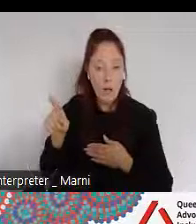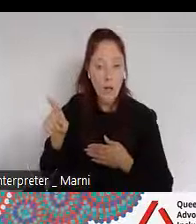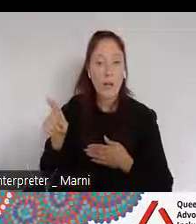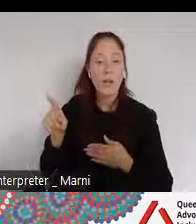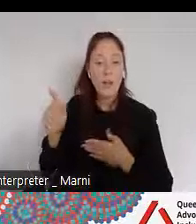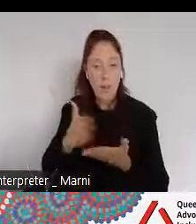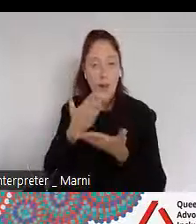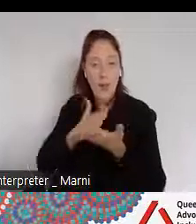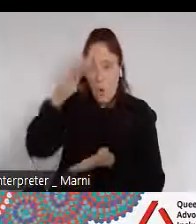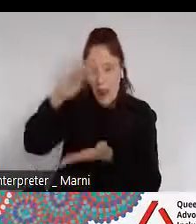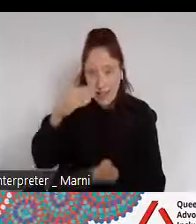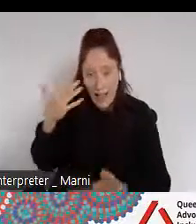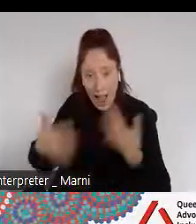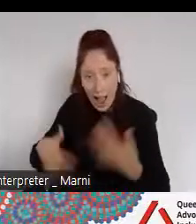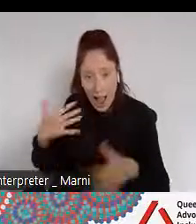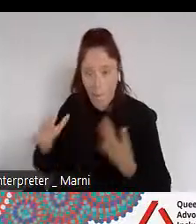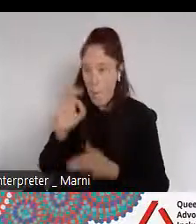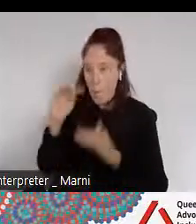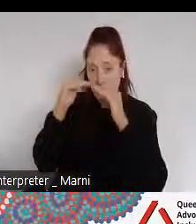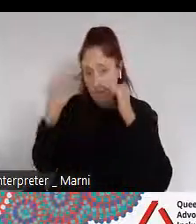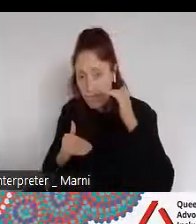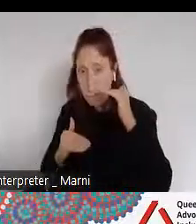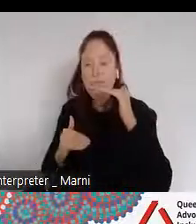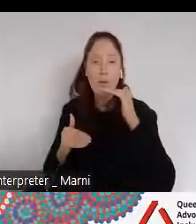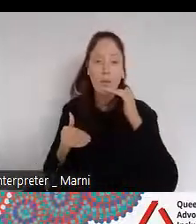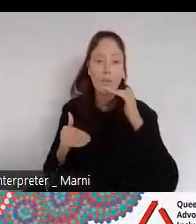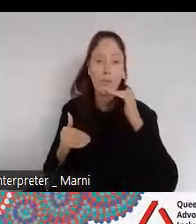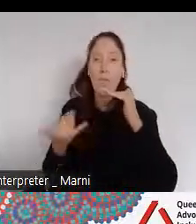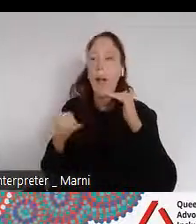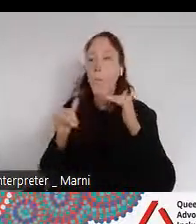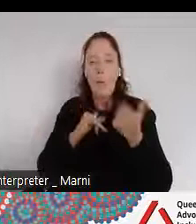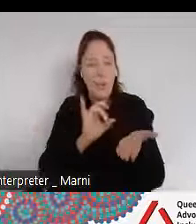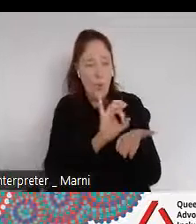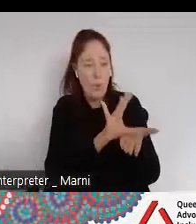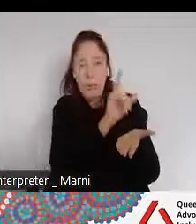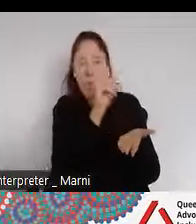can be used to exclude particular people, including active parties from the hearing.